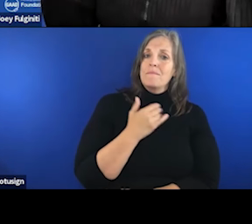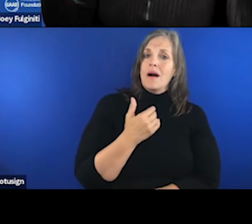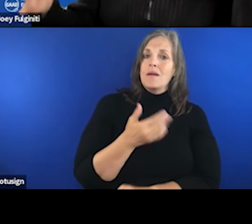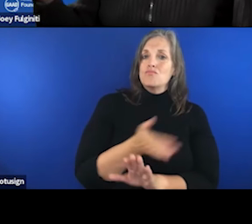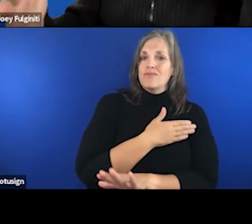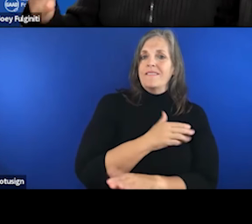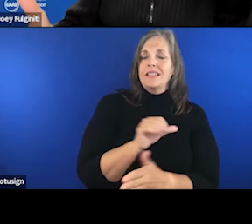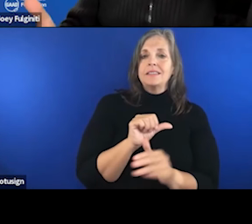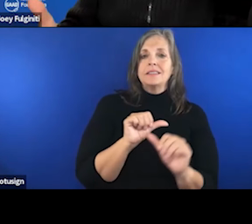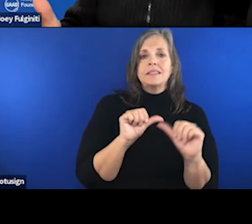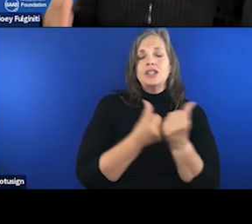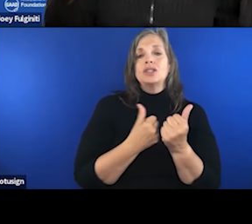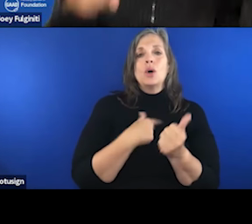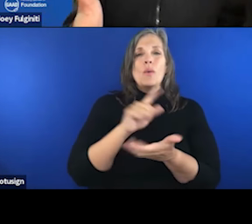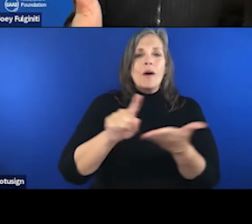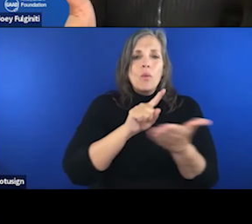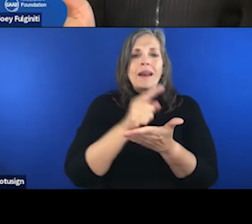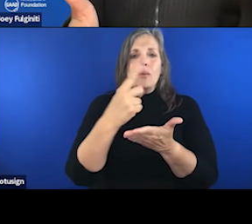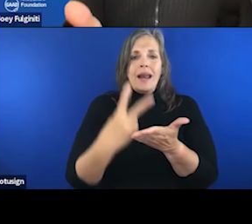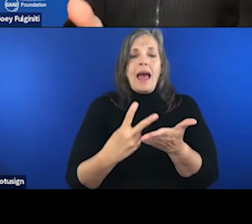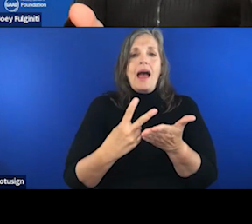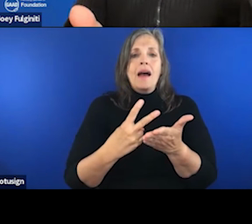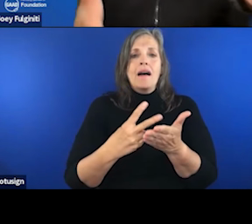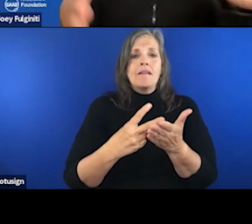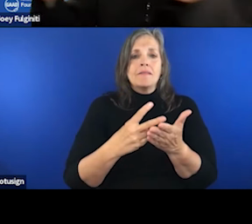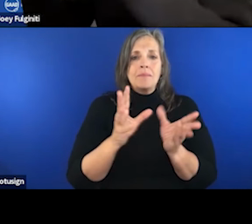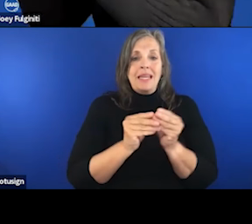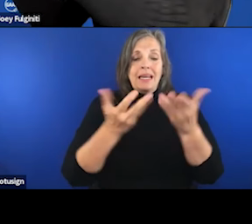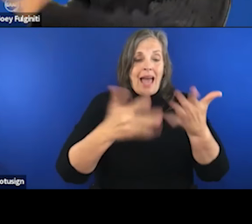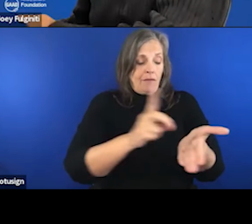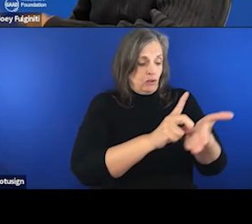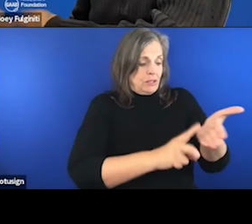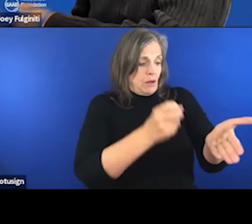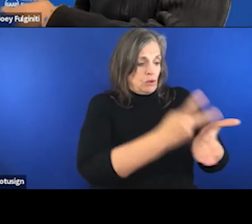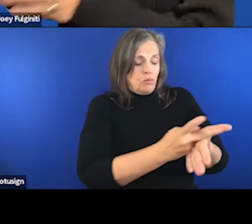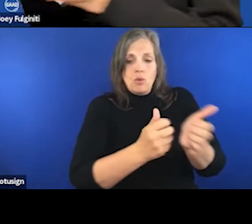hour and a half long meetings after the designs were approved with the engineering teams to tell